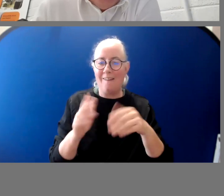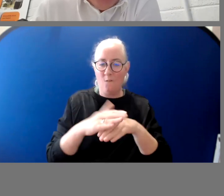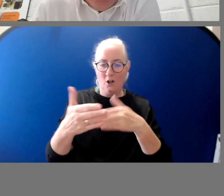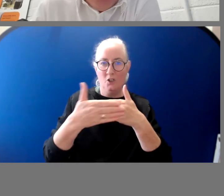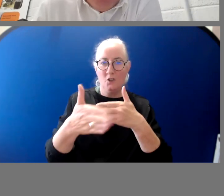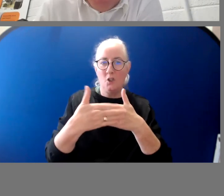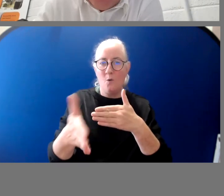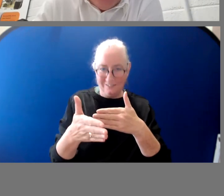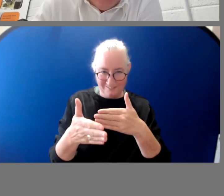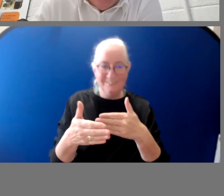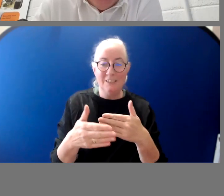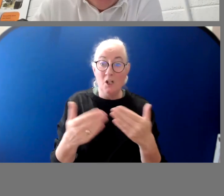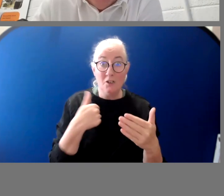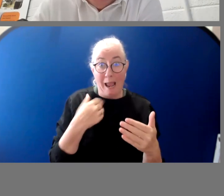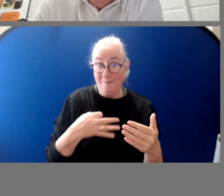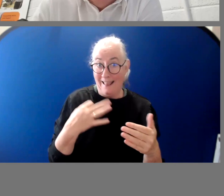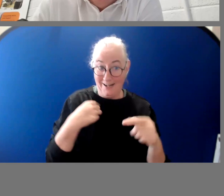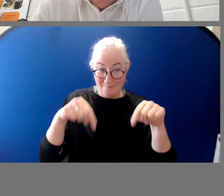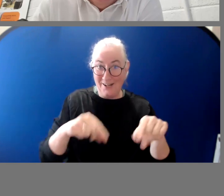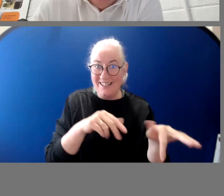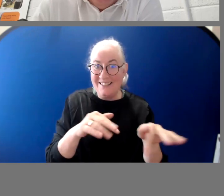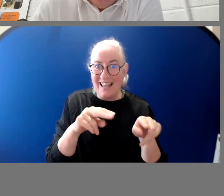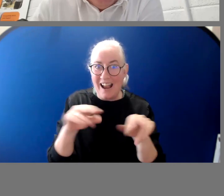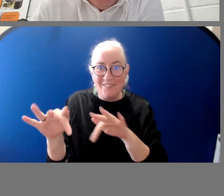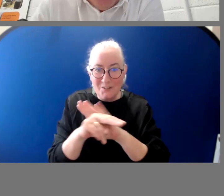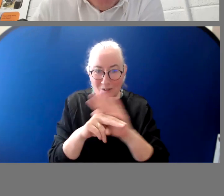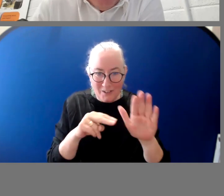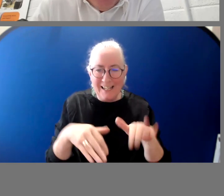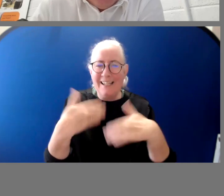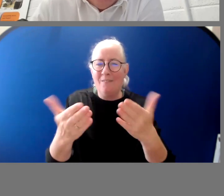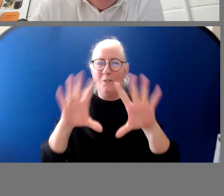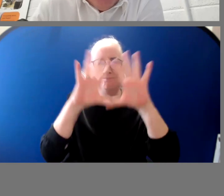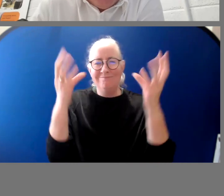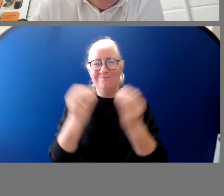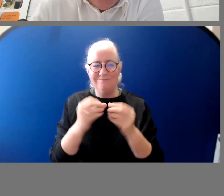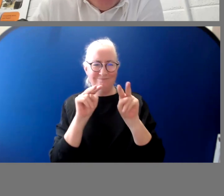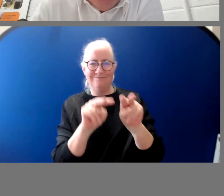and I'm delighted be here this afternoon to give you an overview of some of the accessibility and